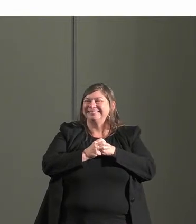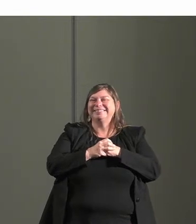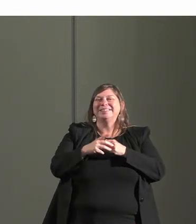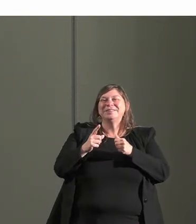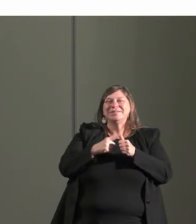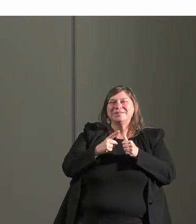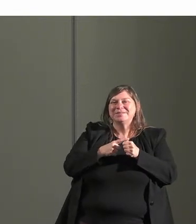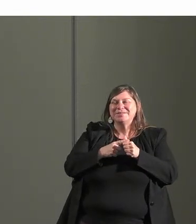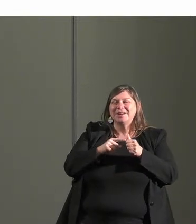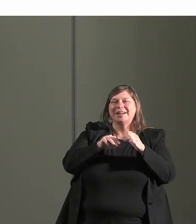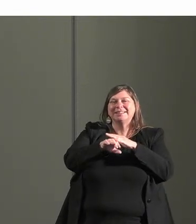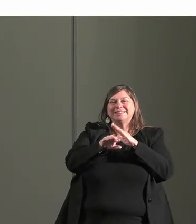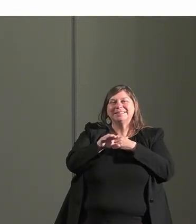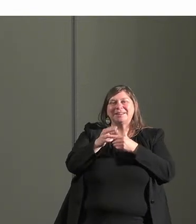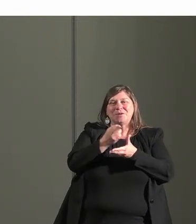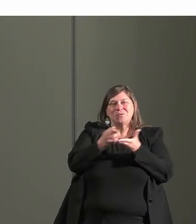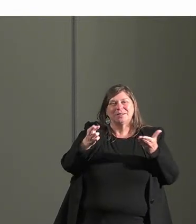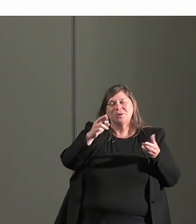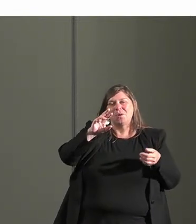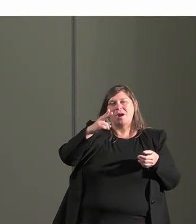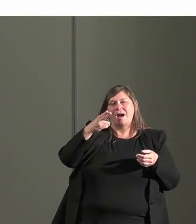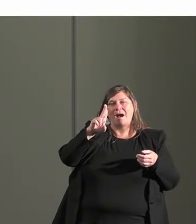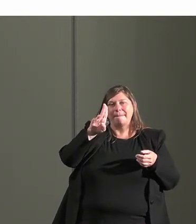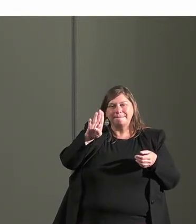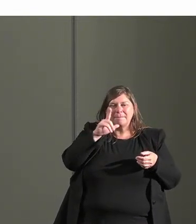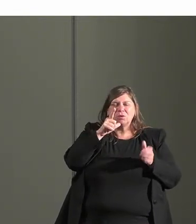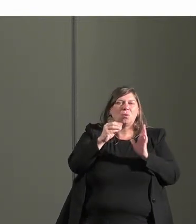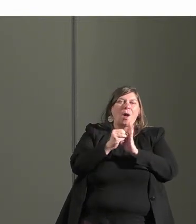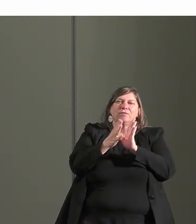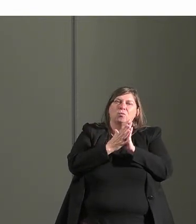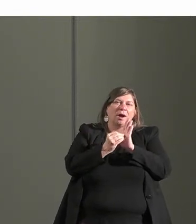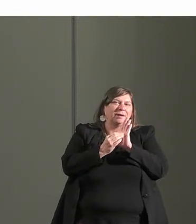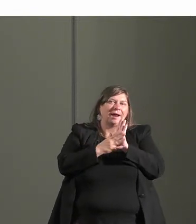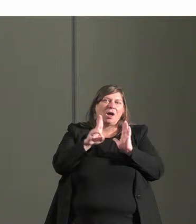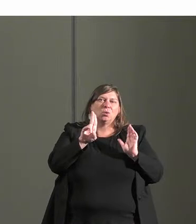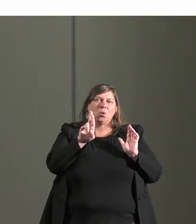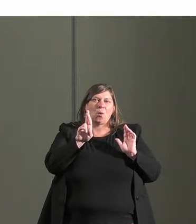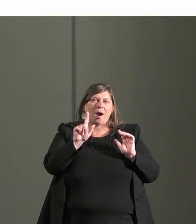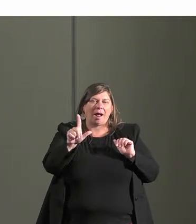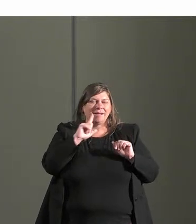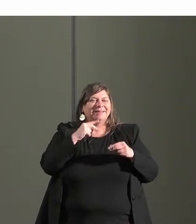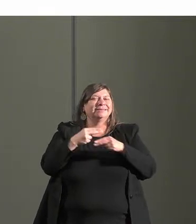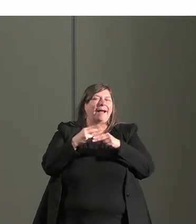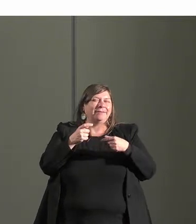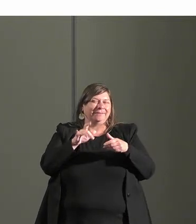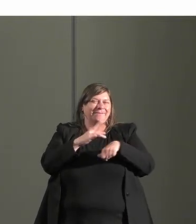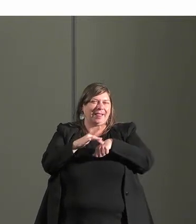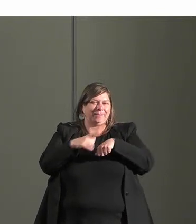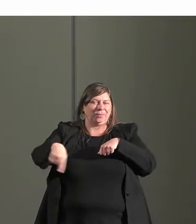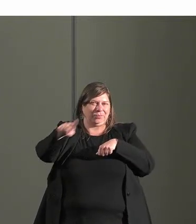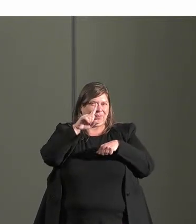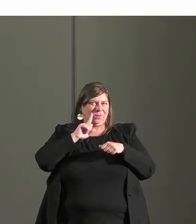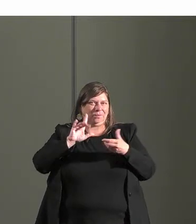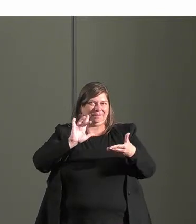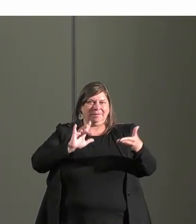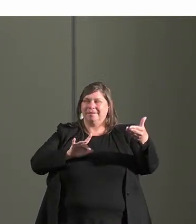to a bunch of resources and support we have a lot of them. First we have the accessibility resource hub you don't need to